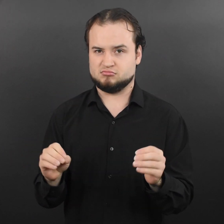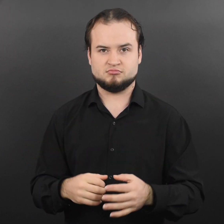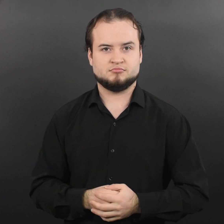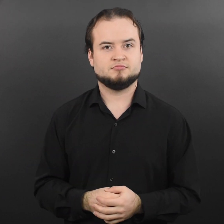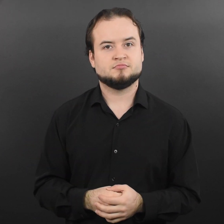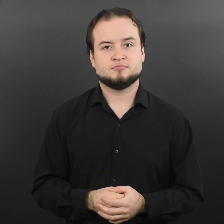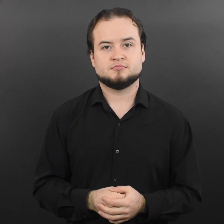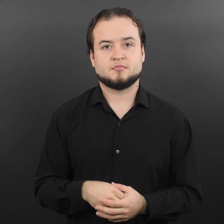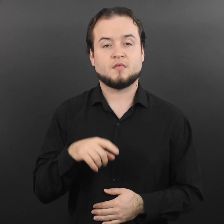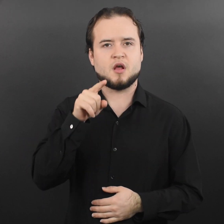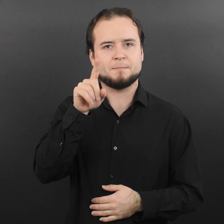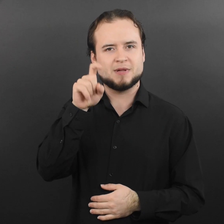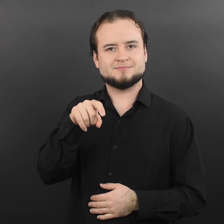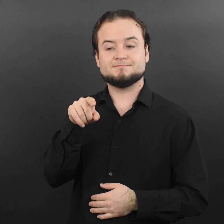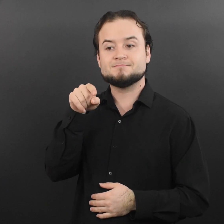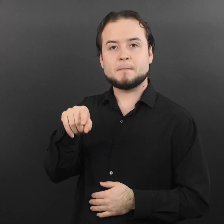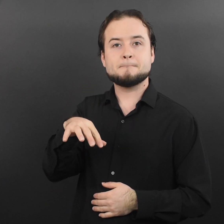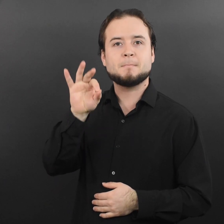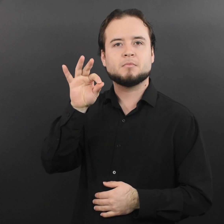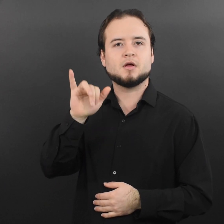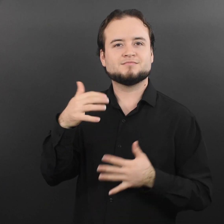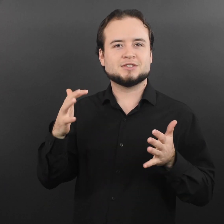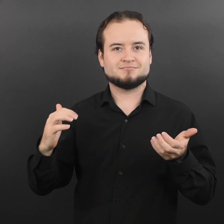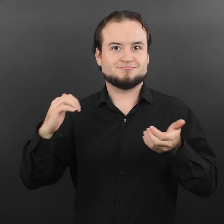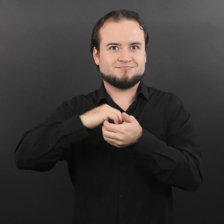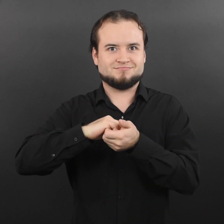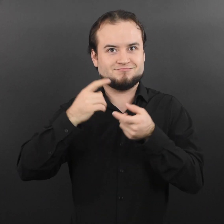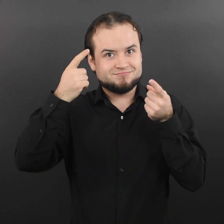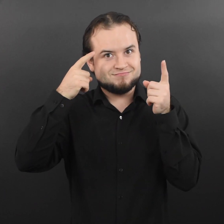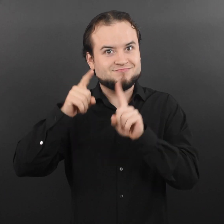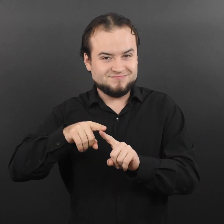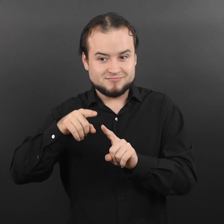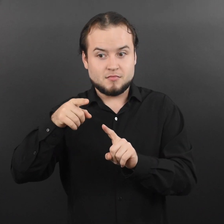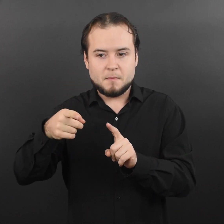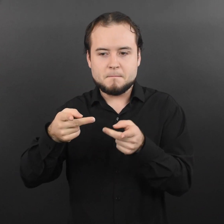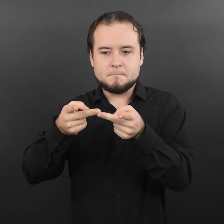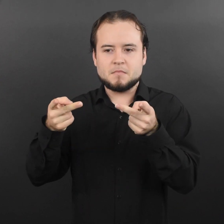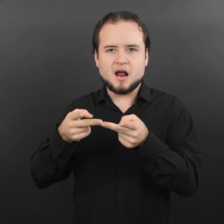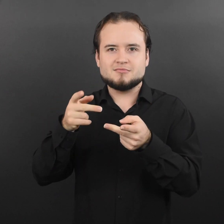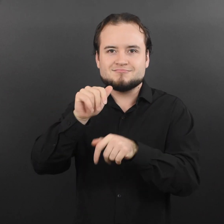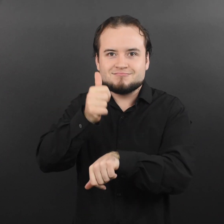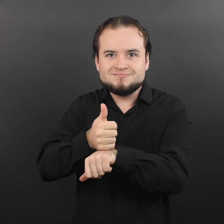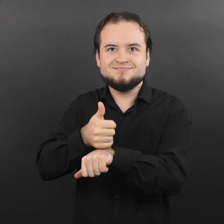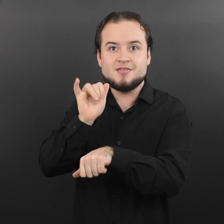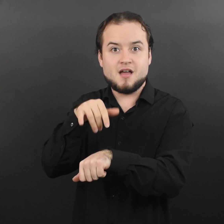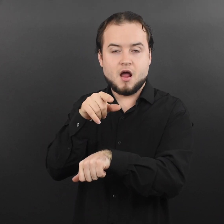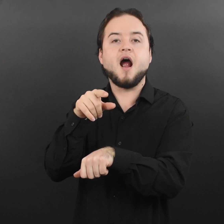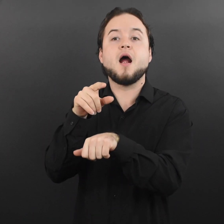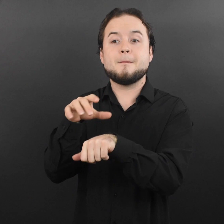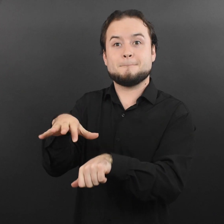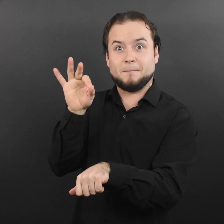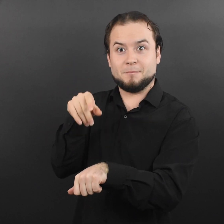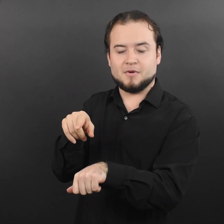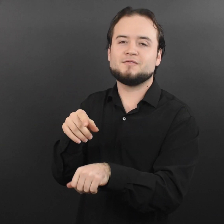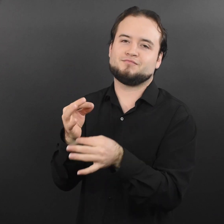They are only available through designated partners at specified pick-up locations.